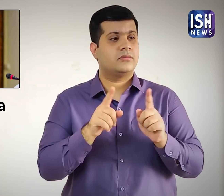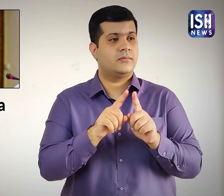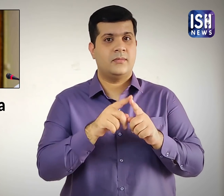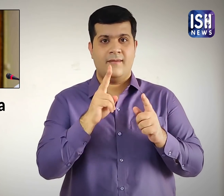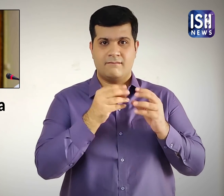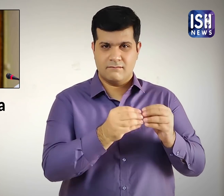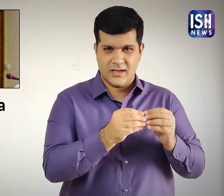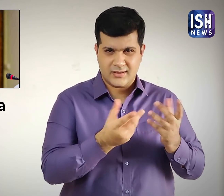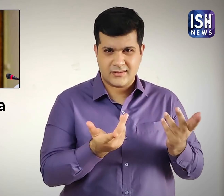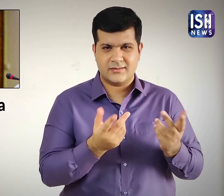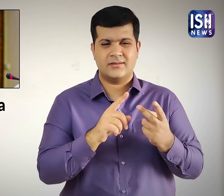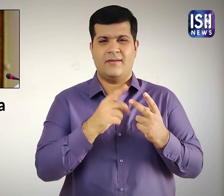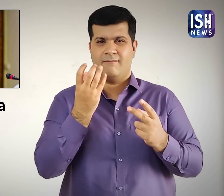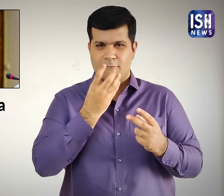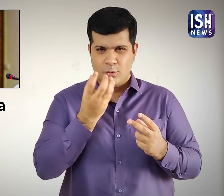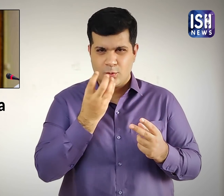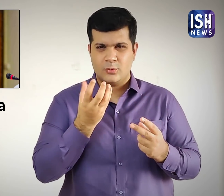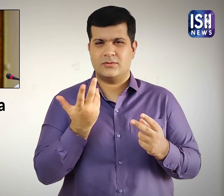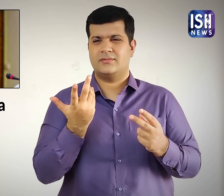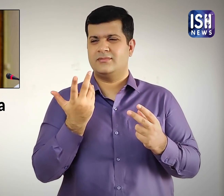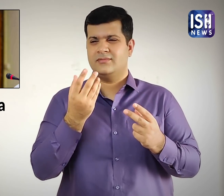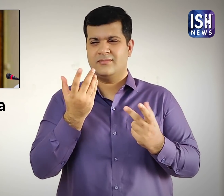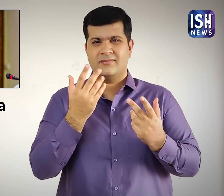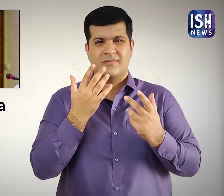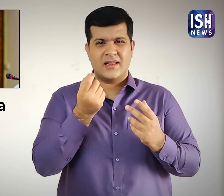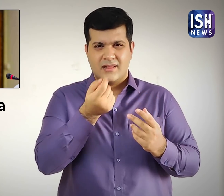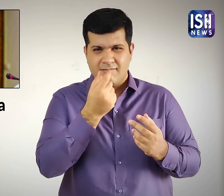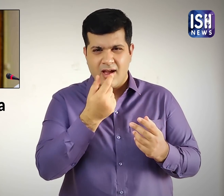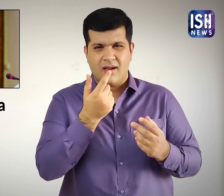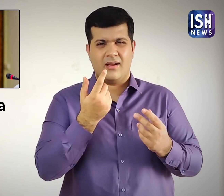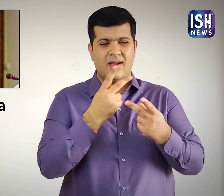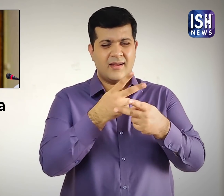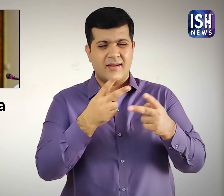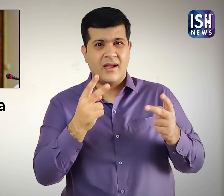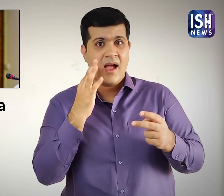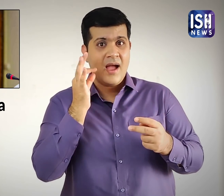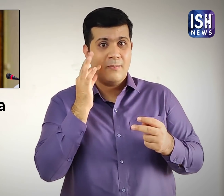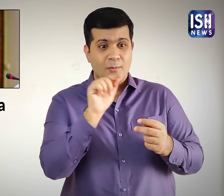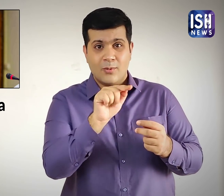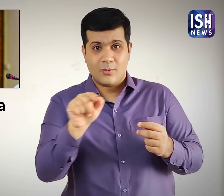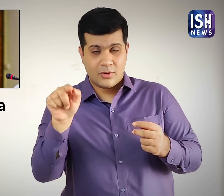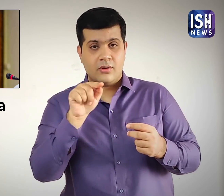Essential goods and services like food, medicine, milk, fruits and vegetables, etc